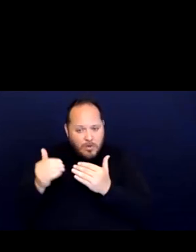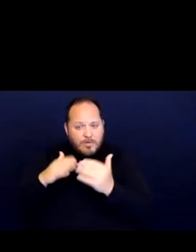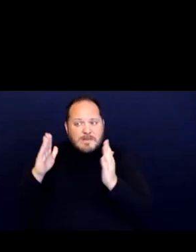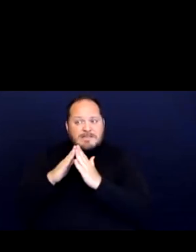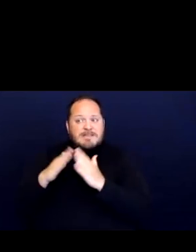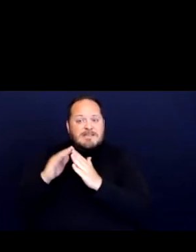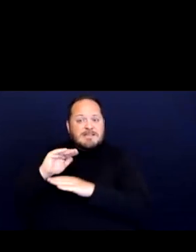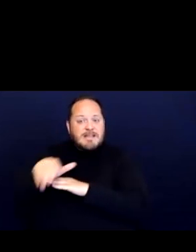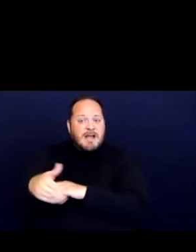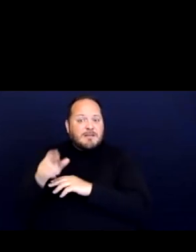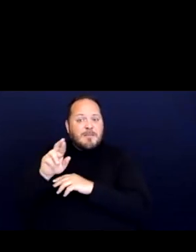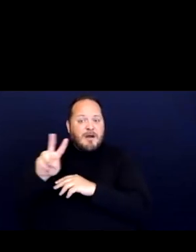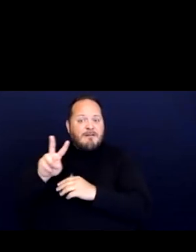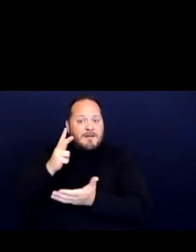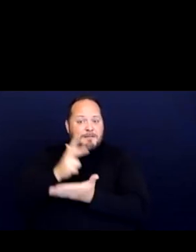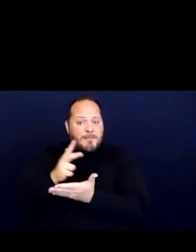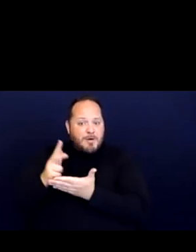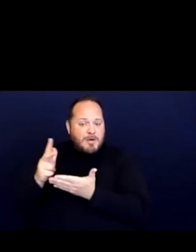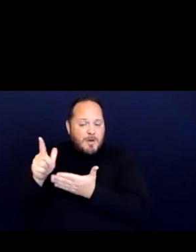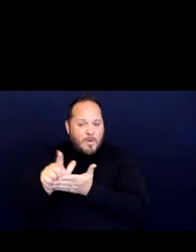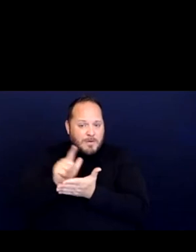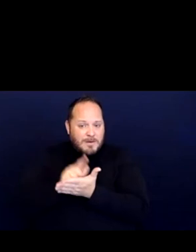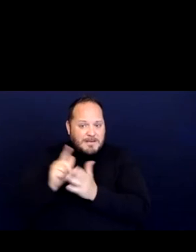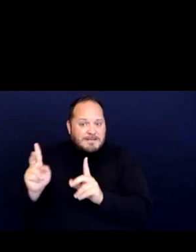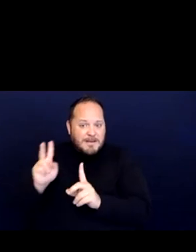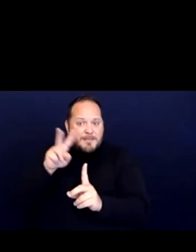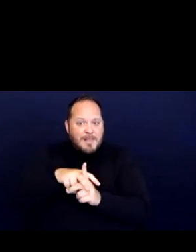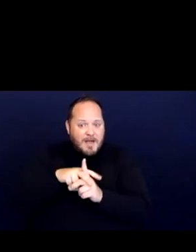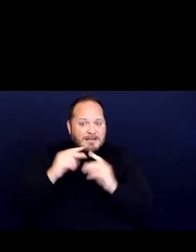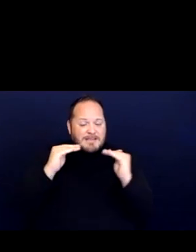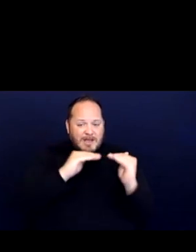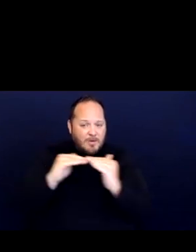RV parking ordinance applies equally to all persons